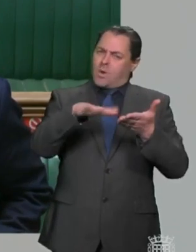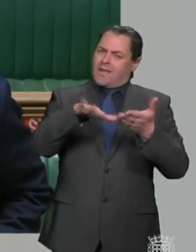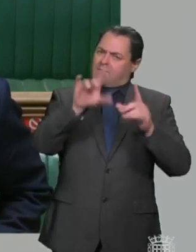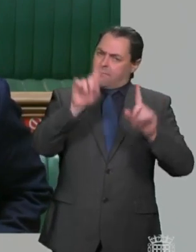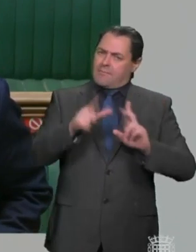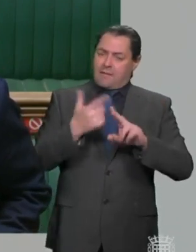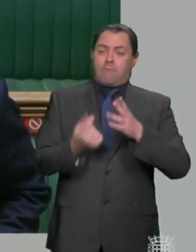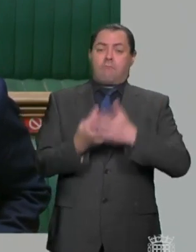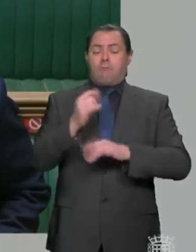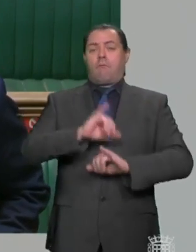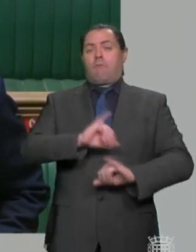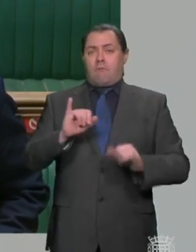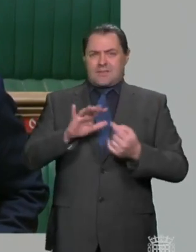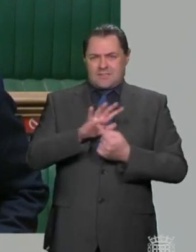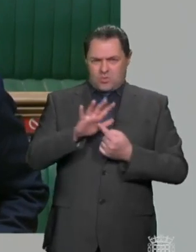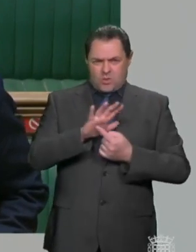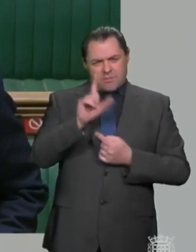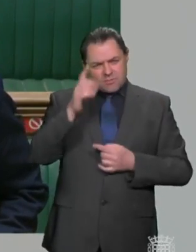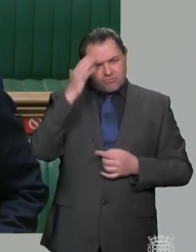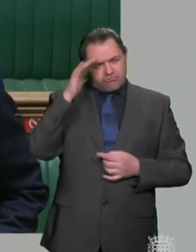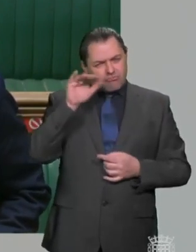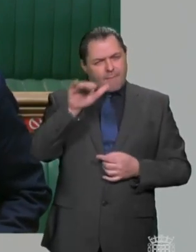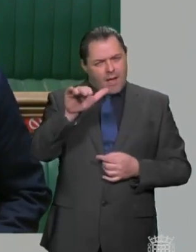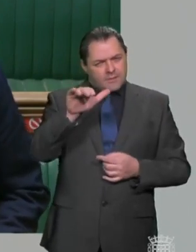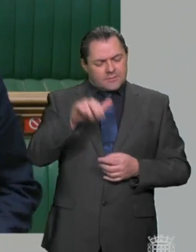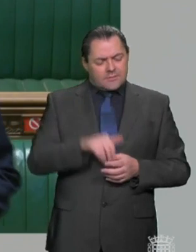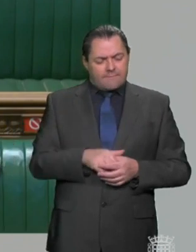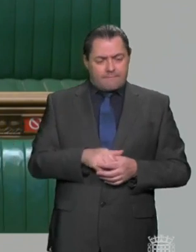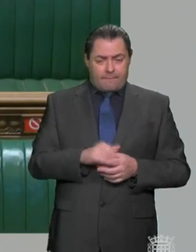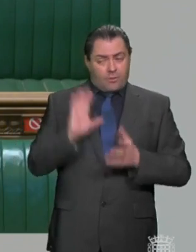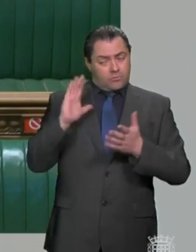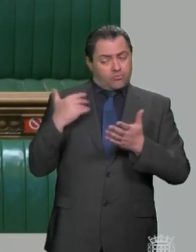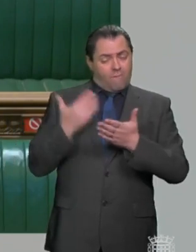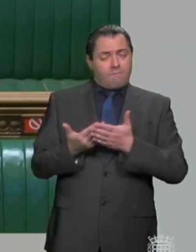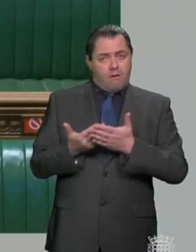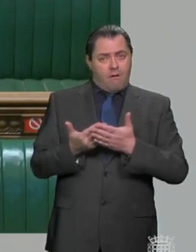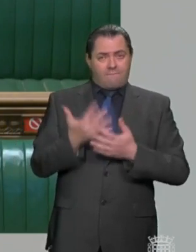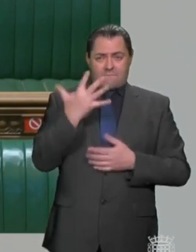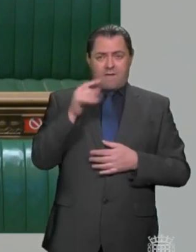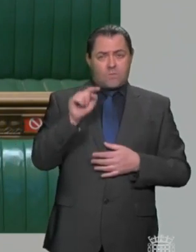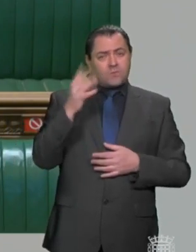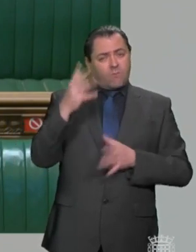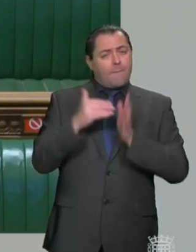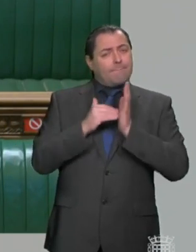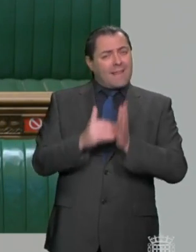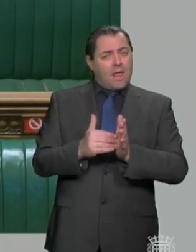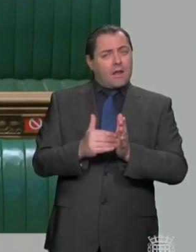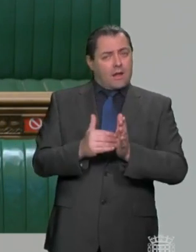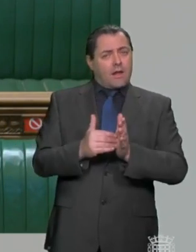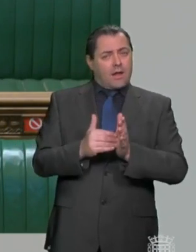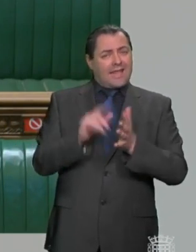position, but I would just remind the hon. Gentleman that so far 5.4 million EU nationals